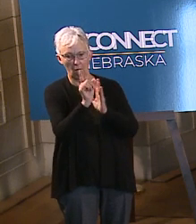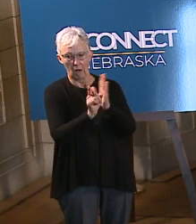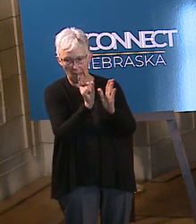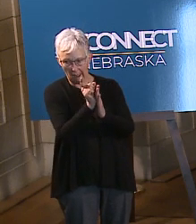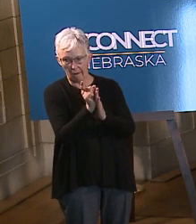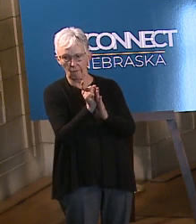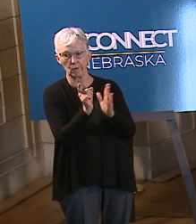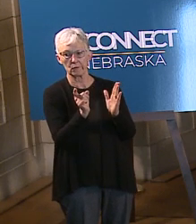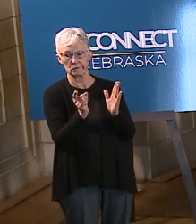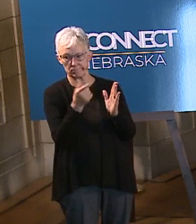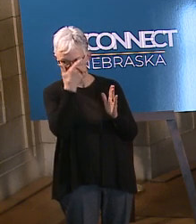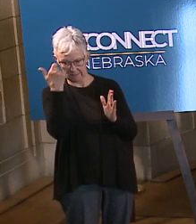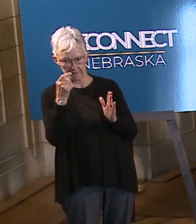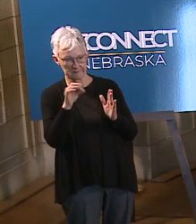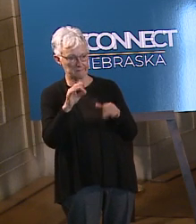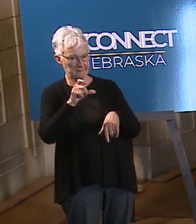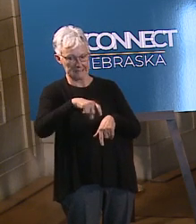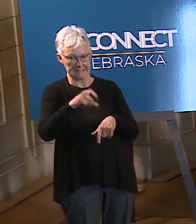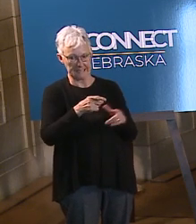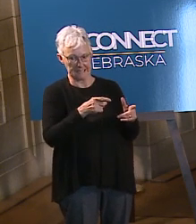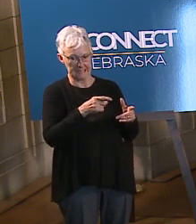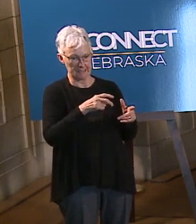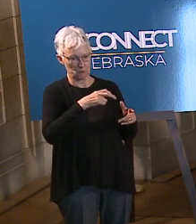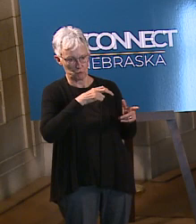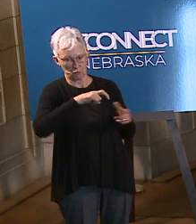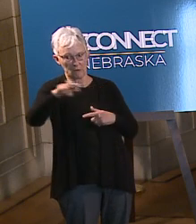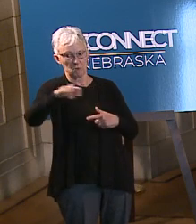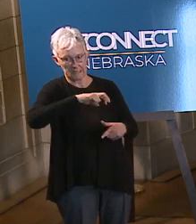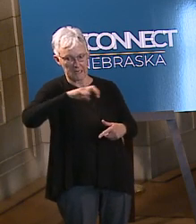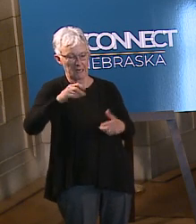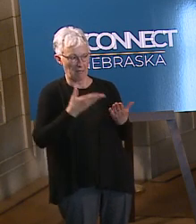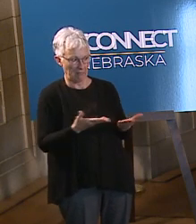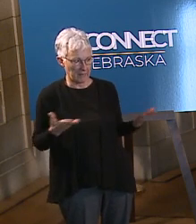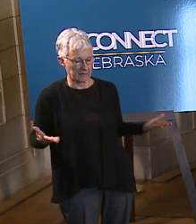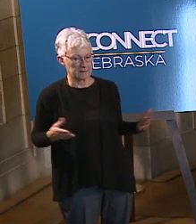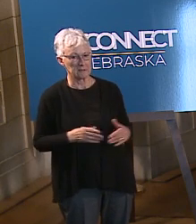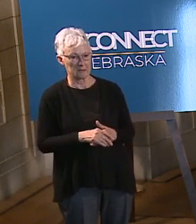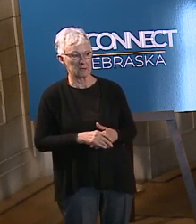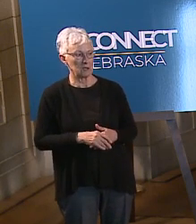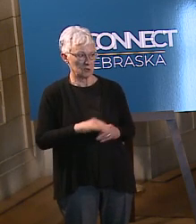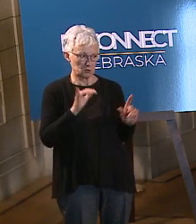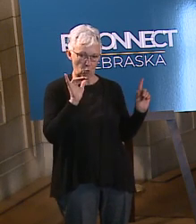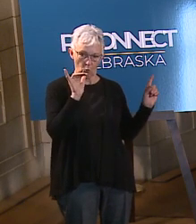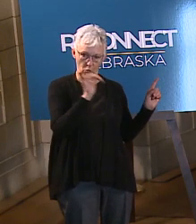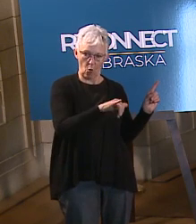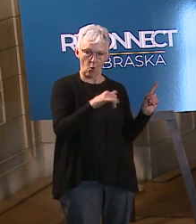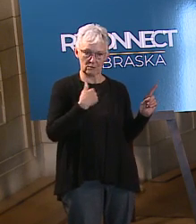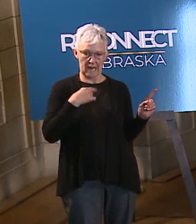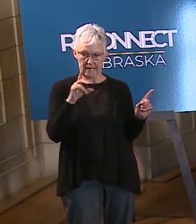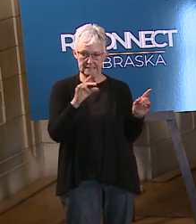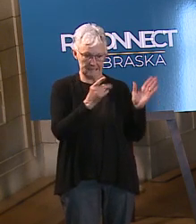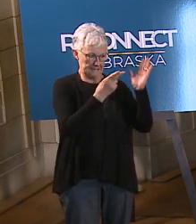CARRIER REGULATIONS, EXEMPTIONS